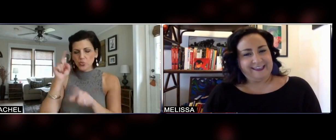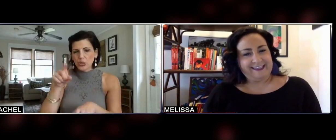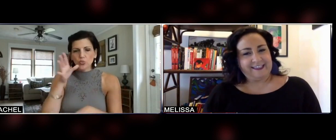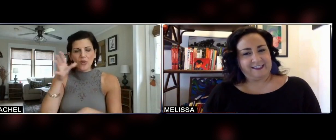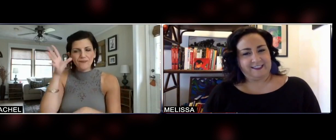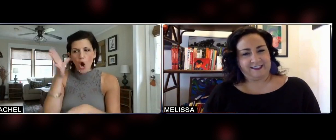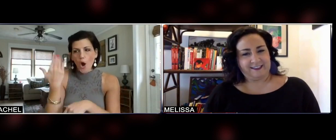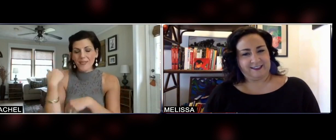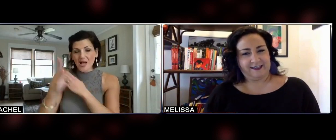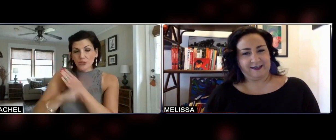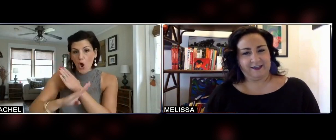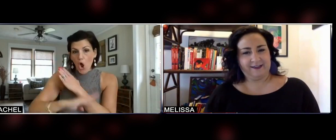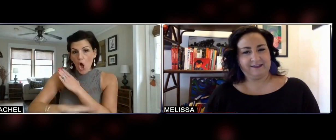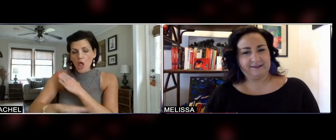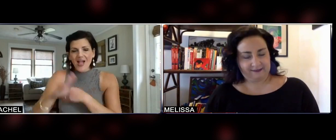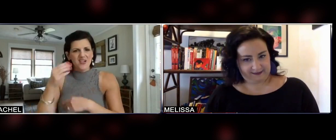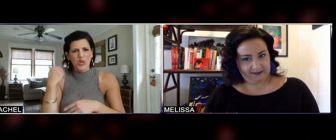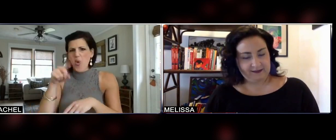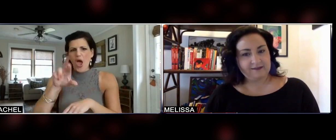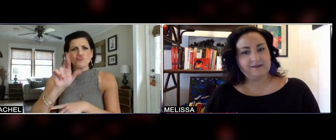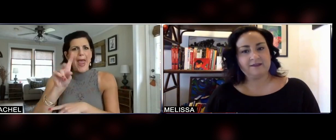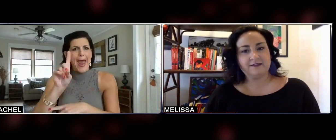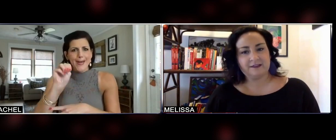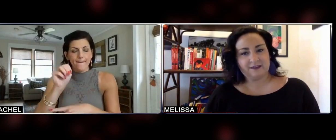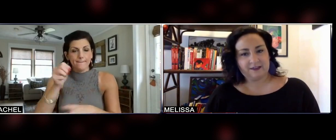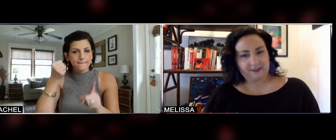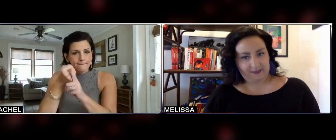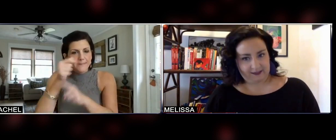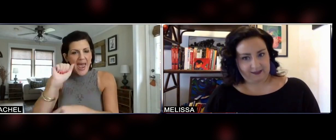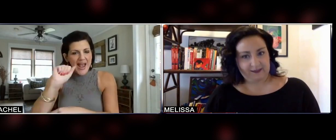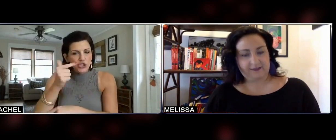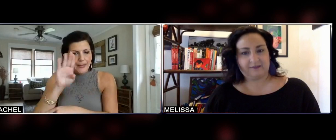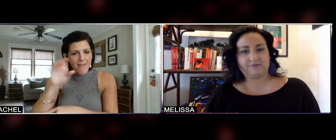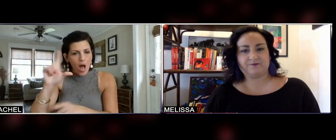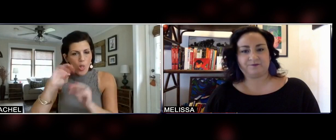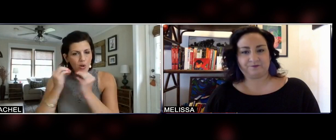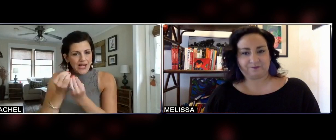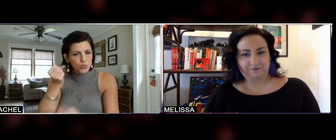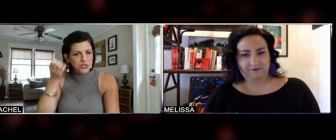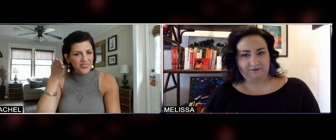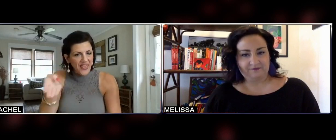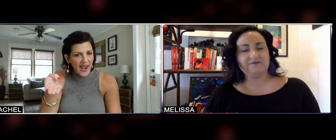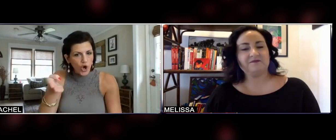We just went to my grandfather's last fall. It was random, but the AG Bell organization was there.